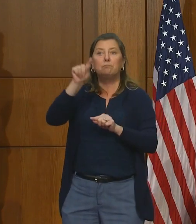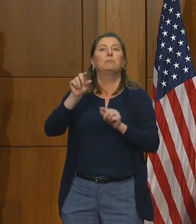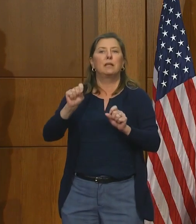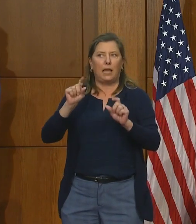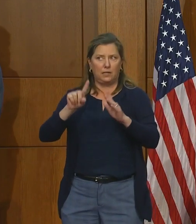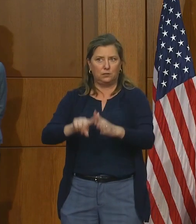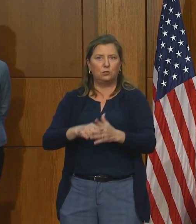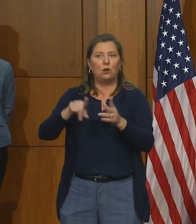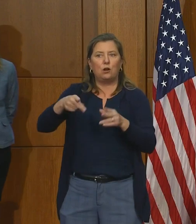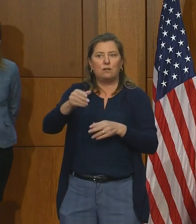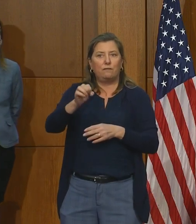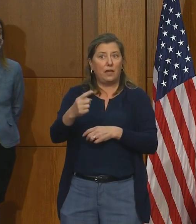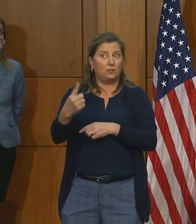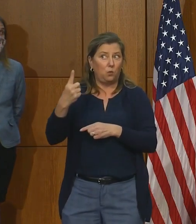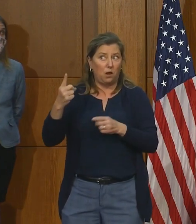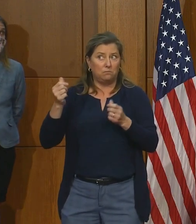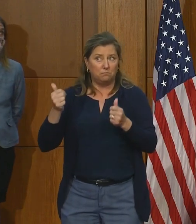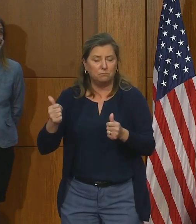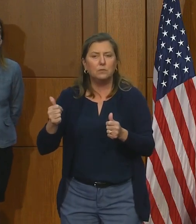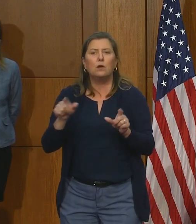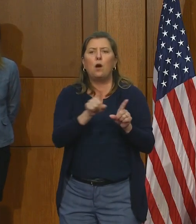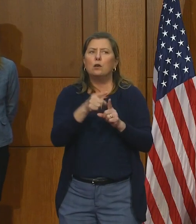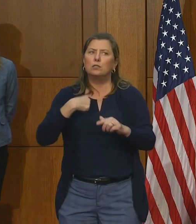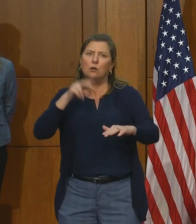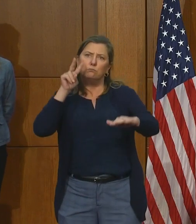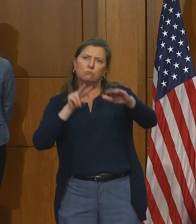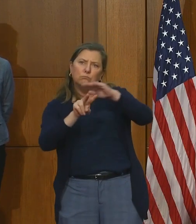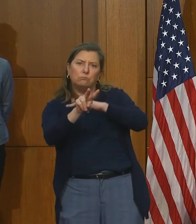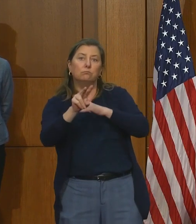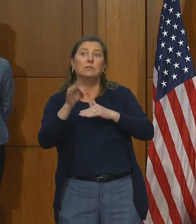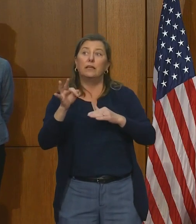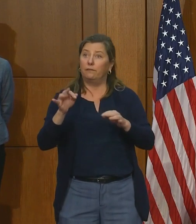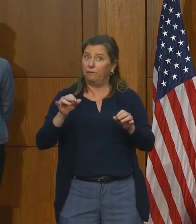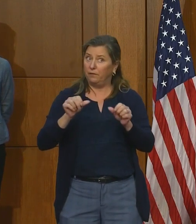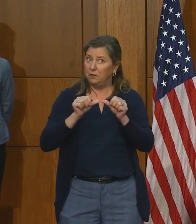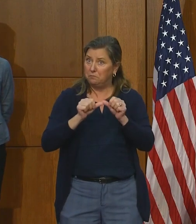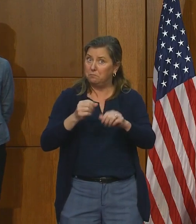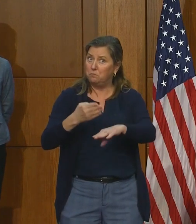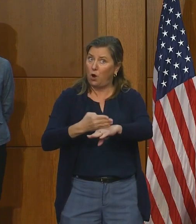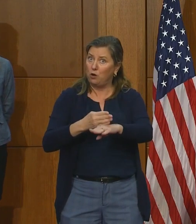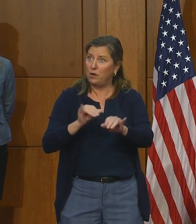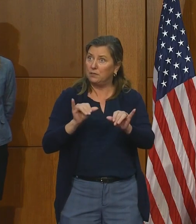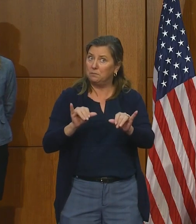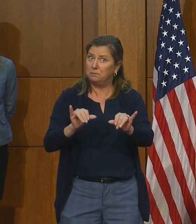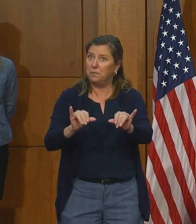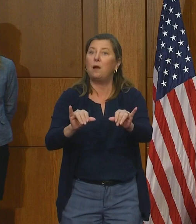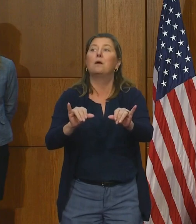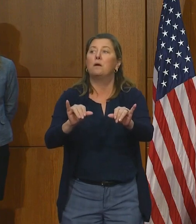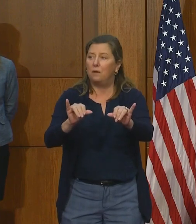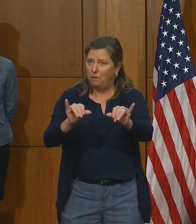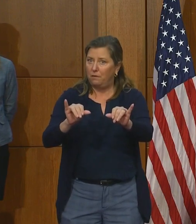WE CONTINUE FOLLOW THE GUIDELINES SO THAT APPROACH.